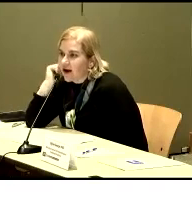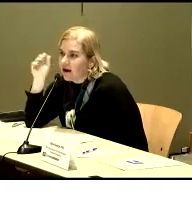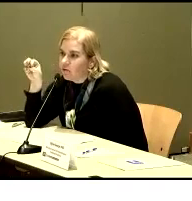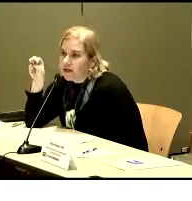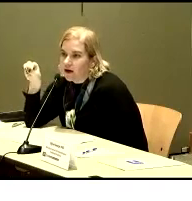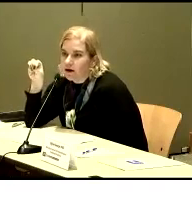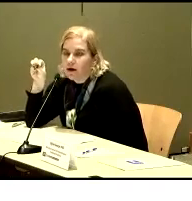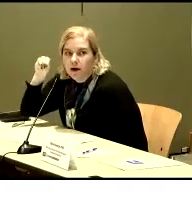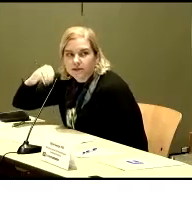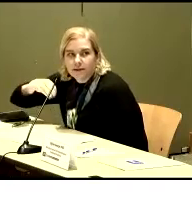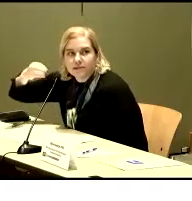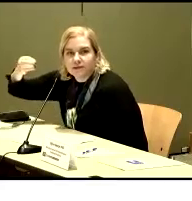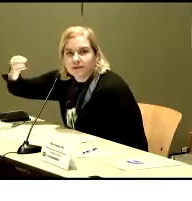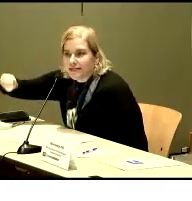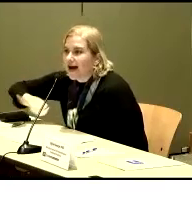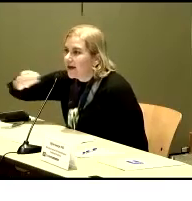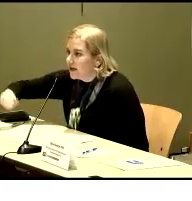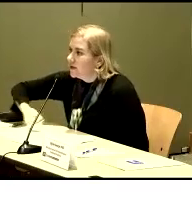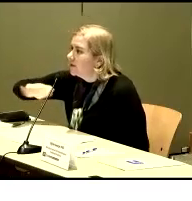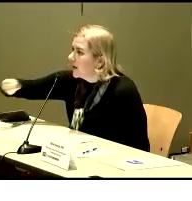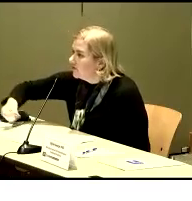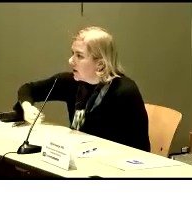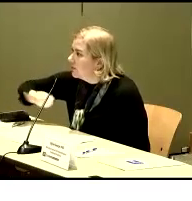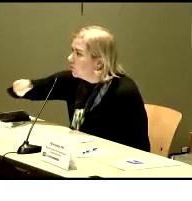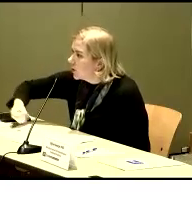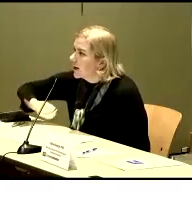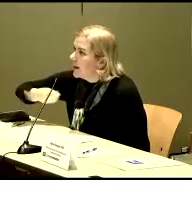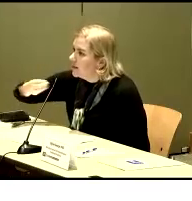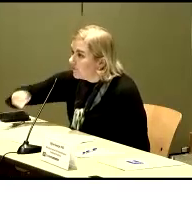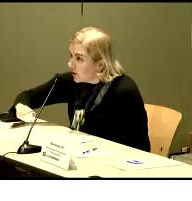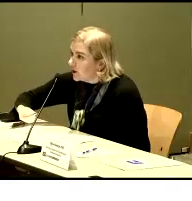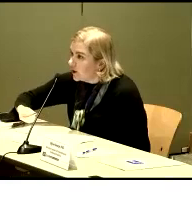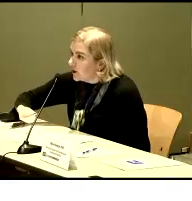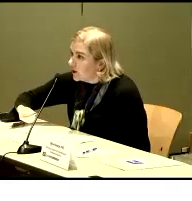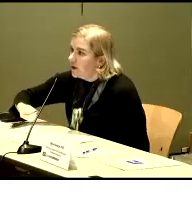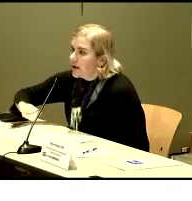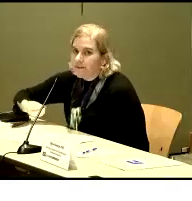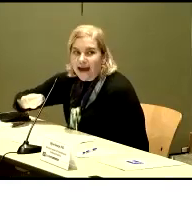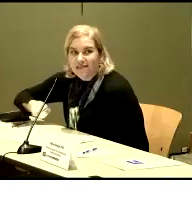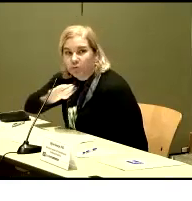of how we are attempting to tie in a lot of the work and the funding and the work